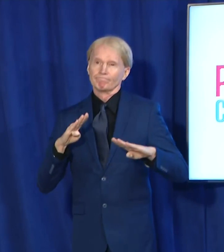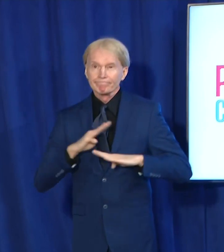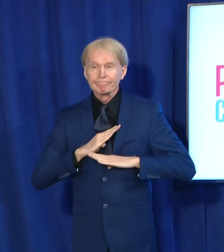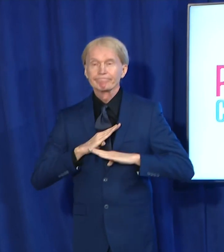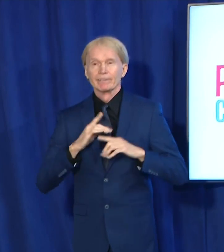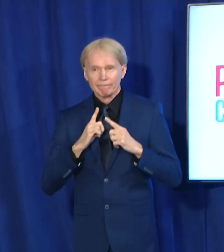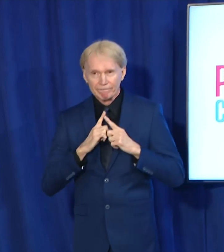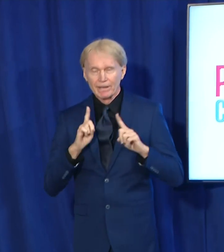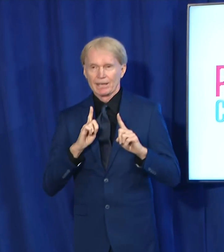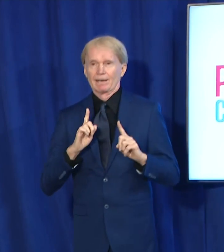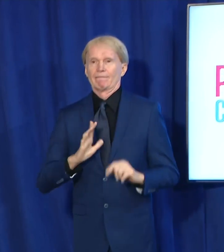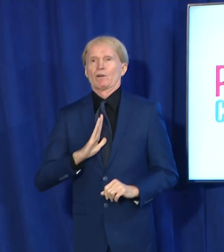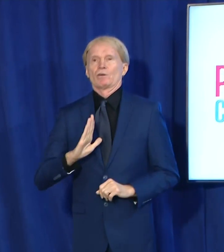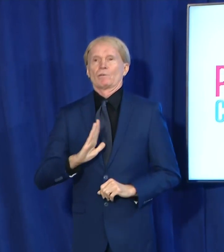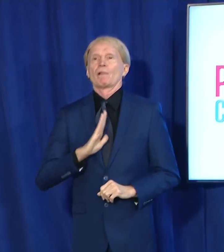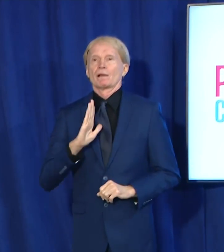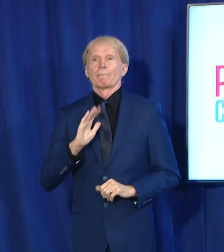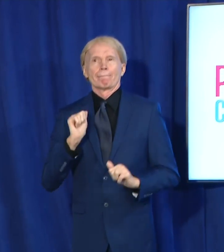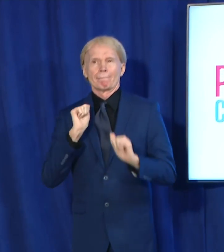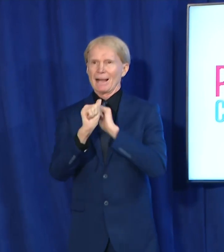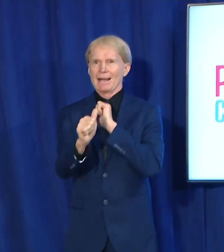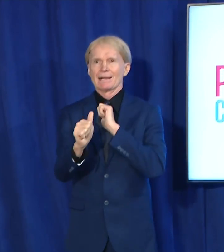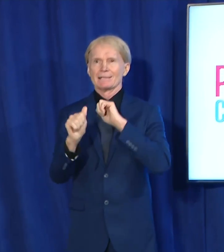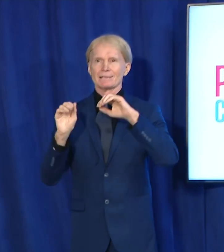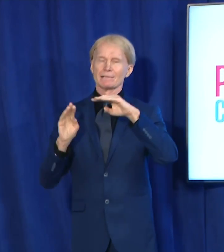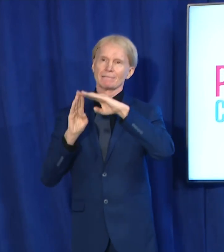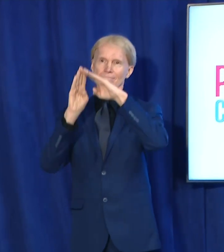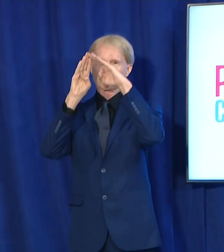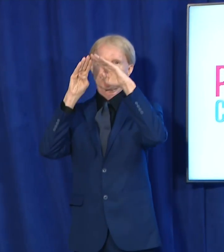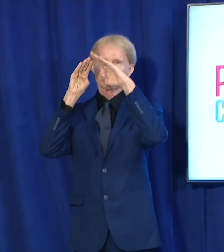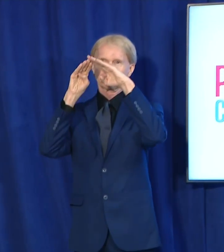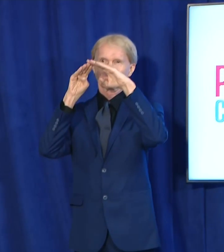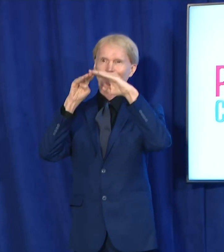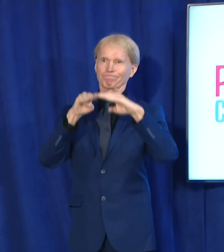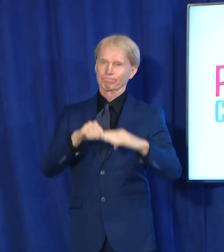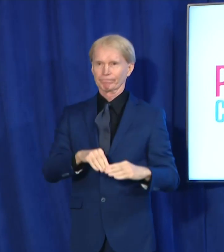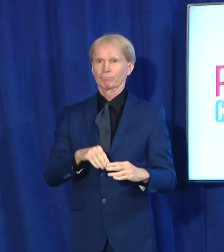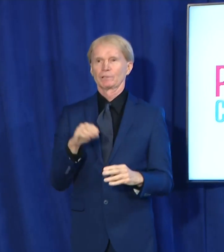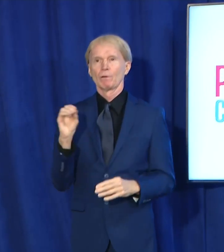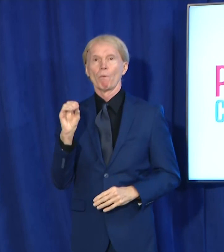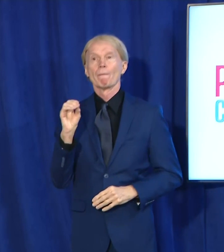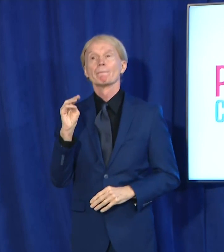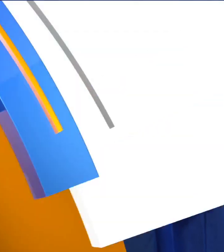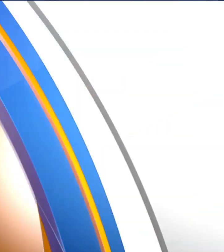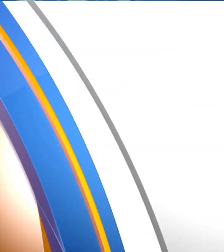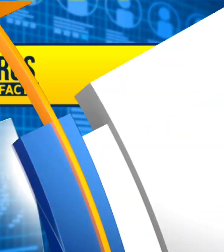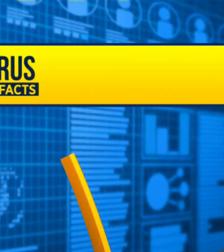DOCTOR. I AM VERY, VERY PLEASED TO